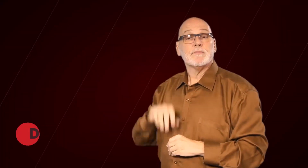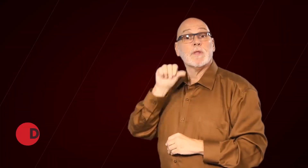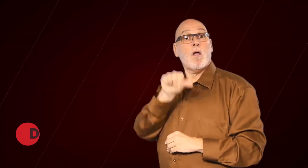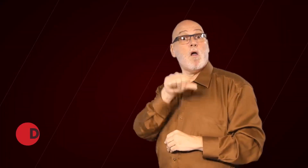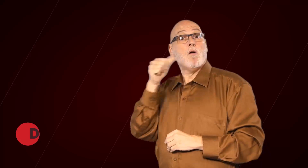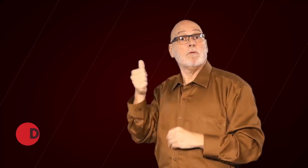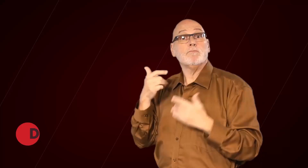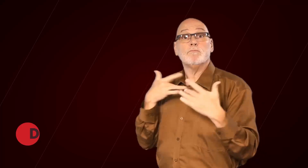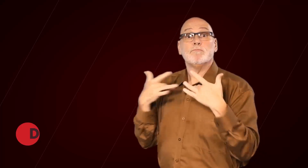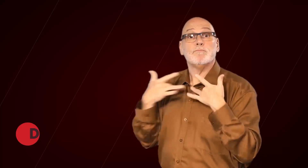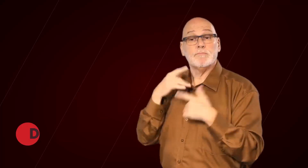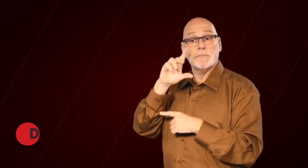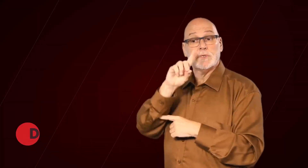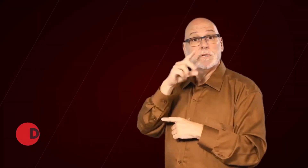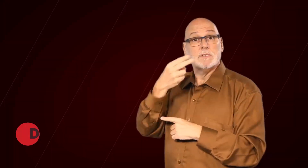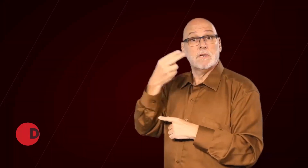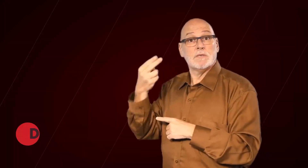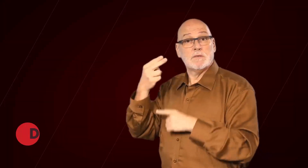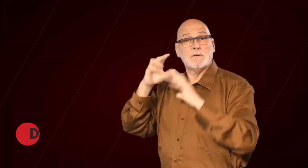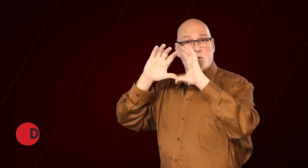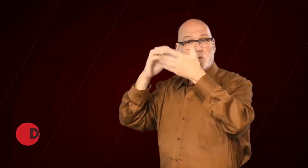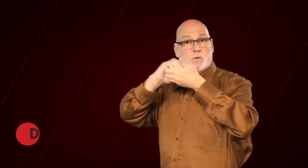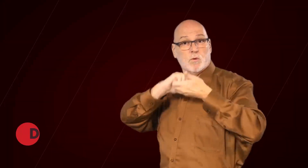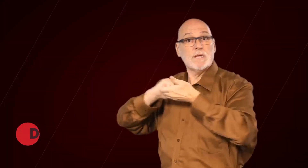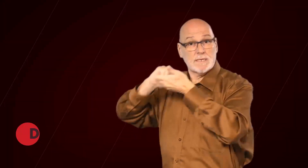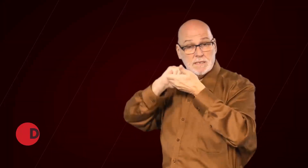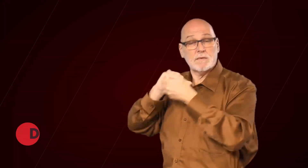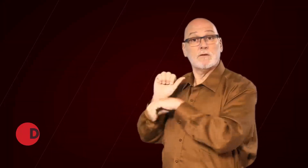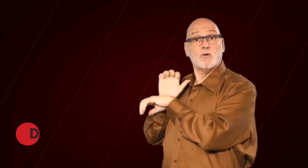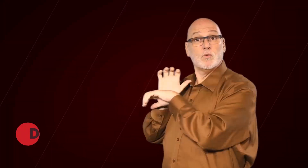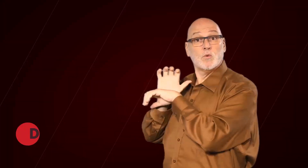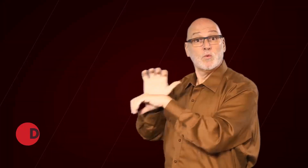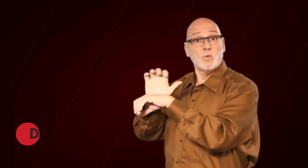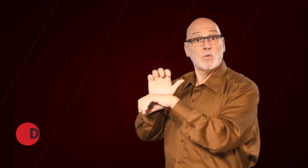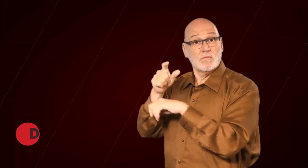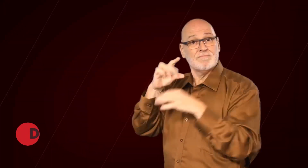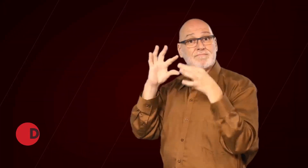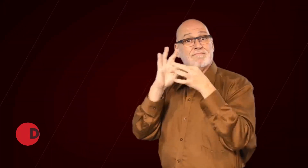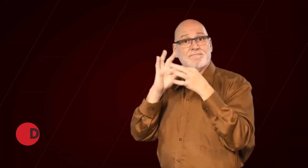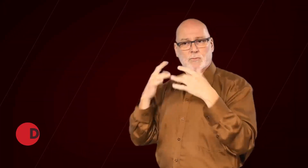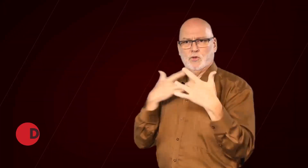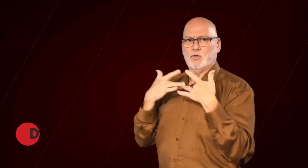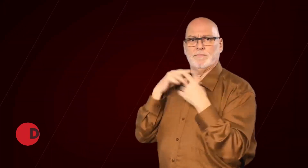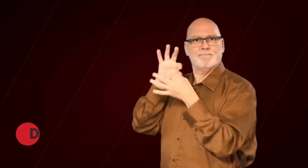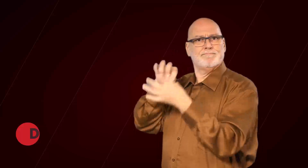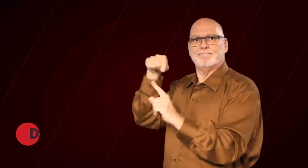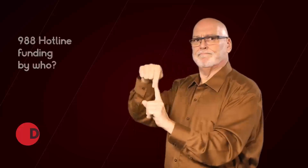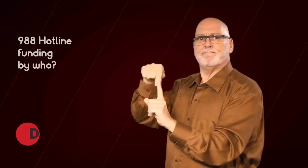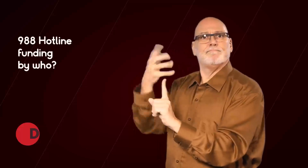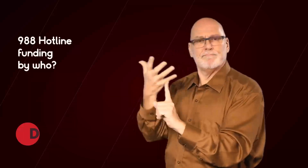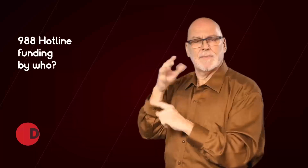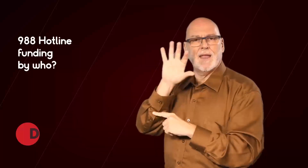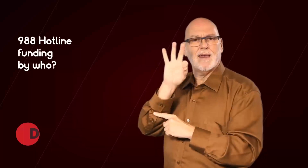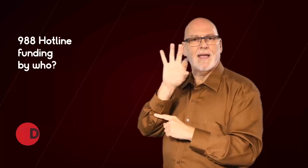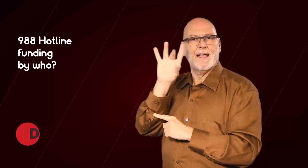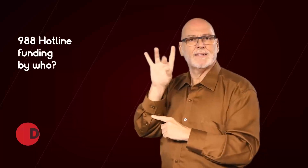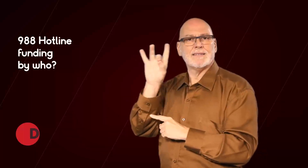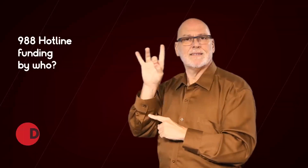Another concern the DHH Coalition and CDGM also had was related to including 988